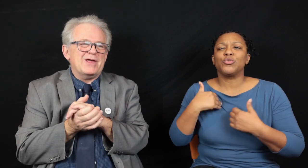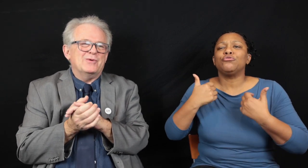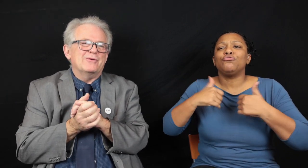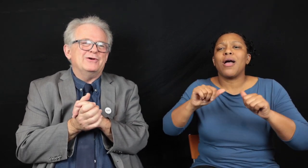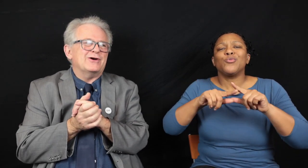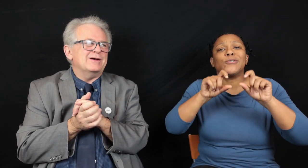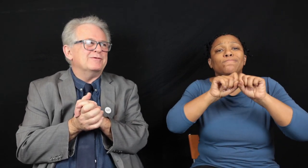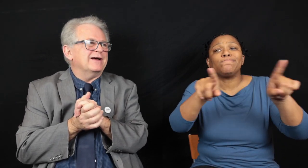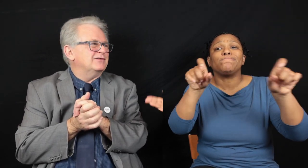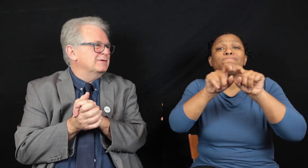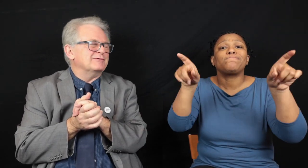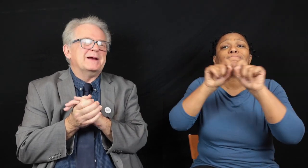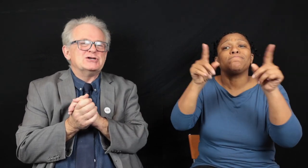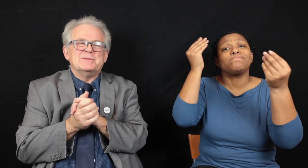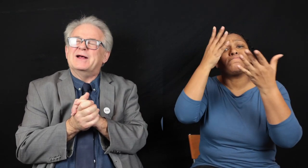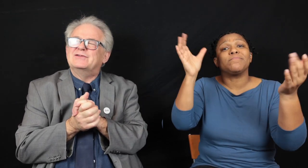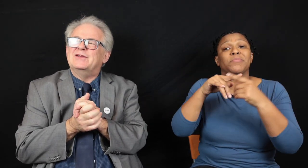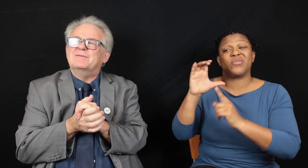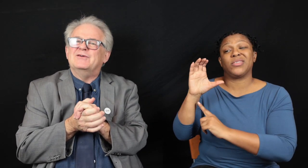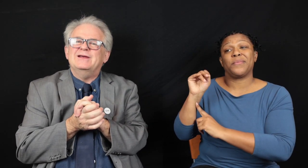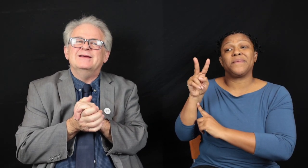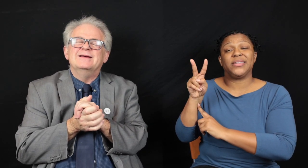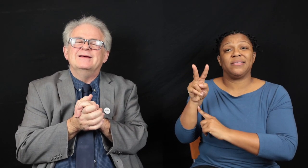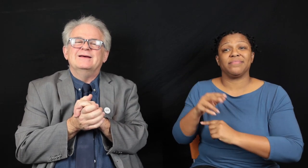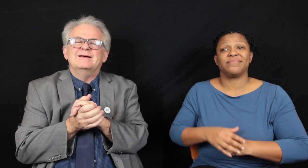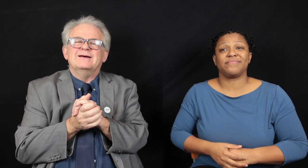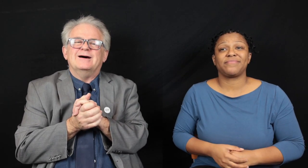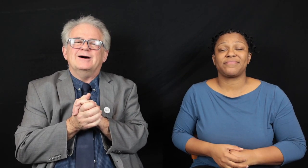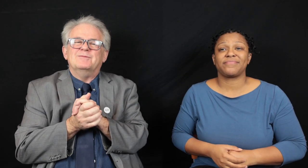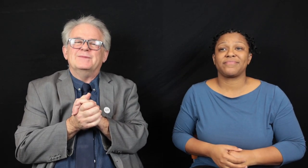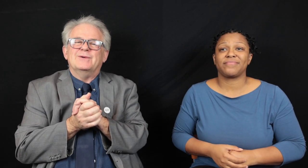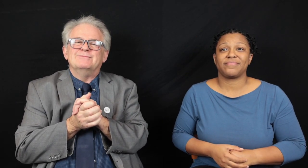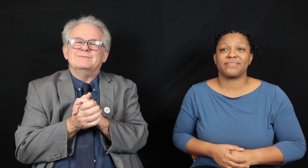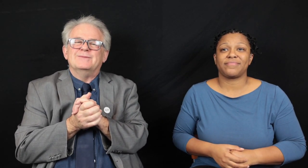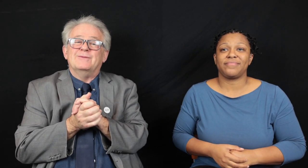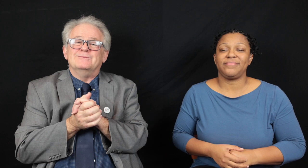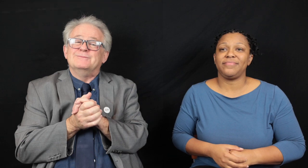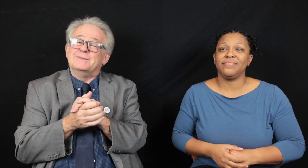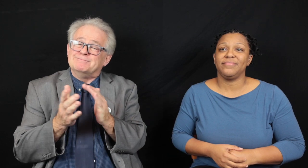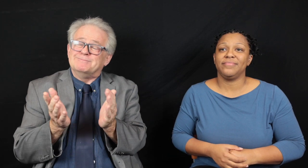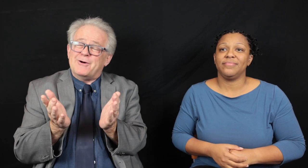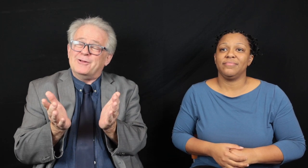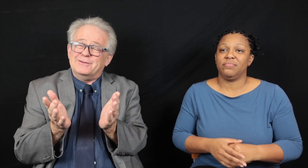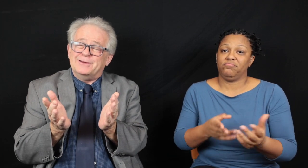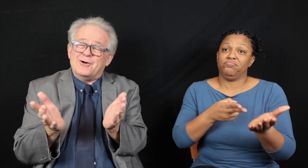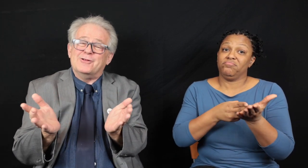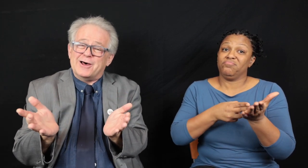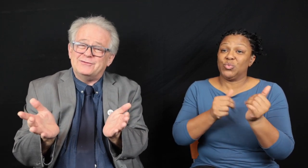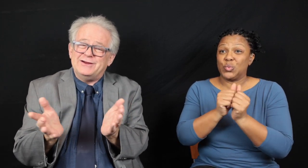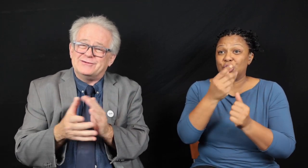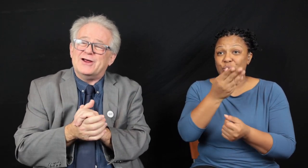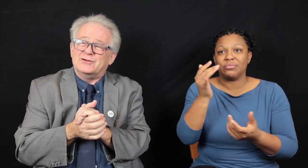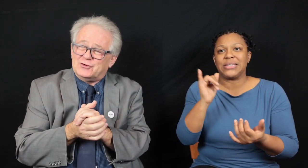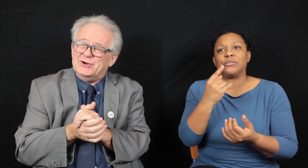website where we try to provide some information about CMV. In all honestly, its not as good as the